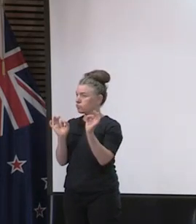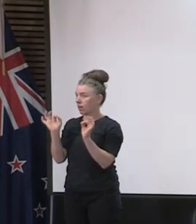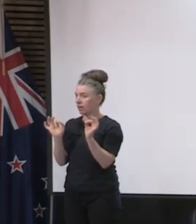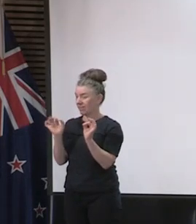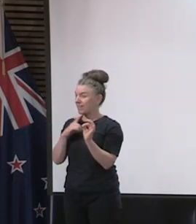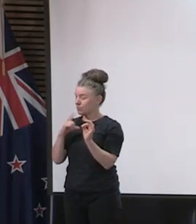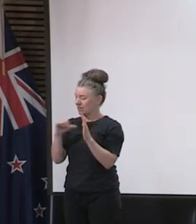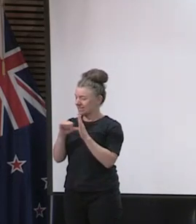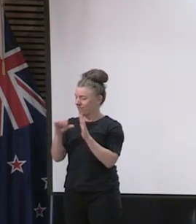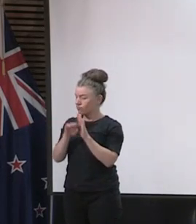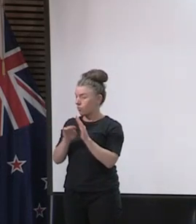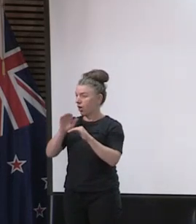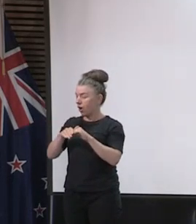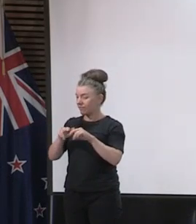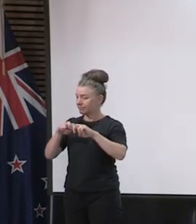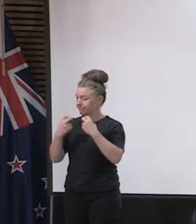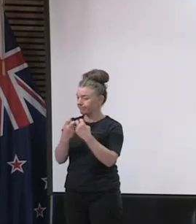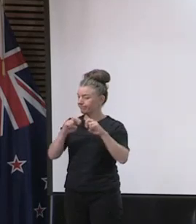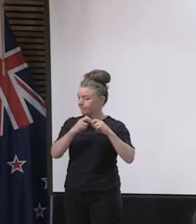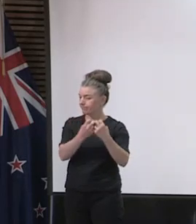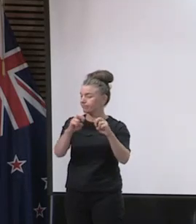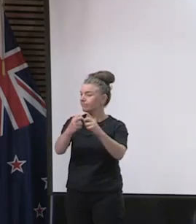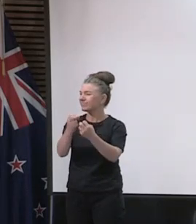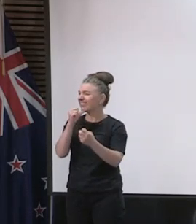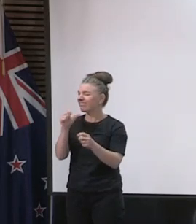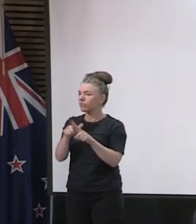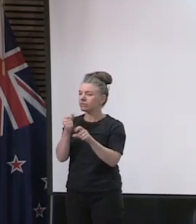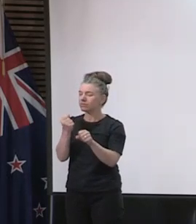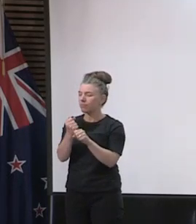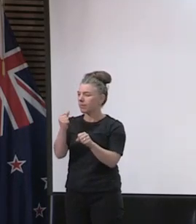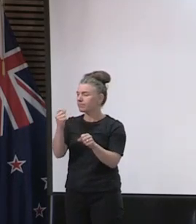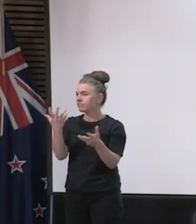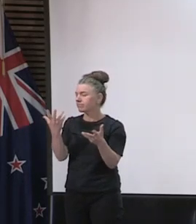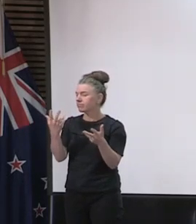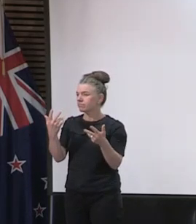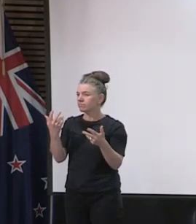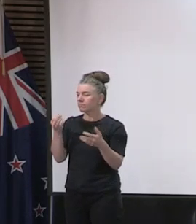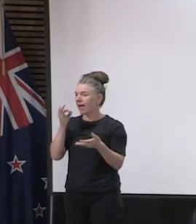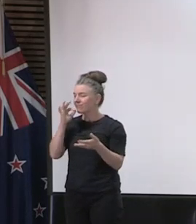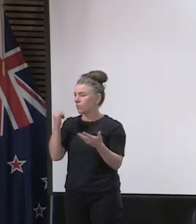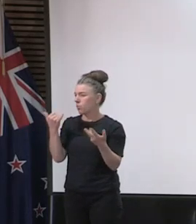10. Socialising, mixing, mingling. That is why there